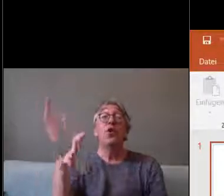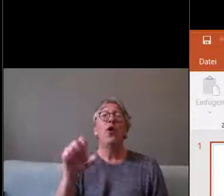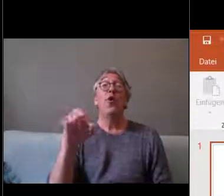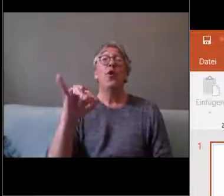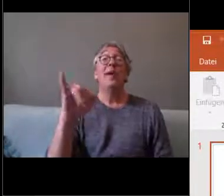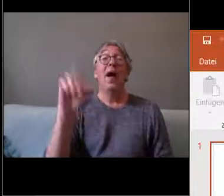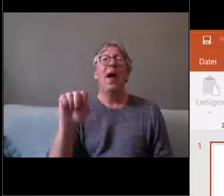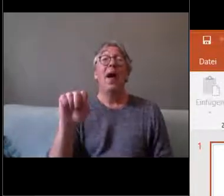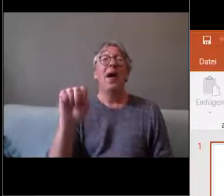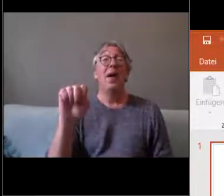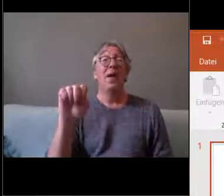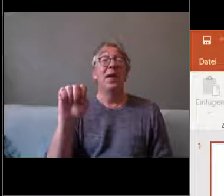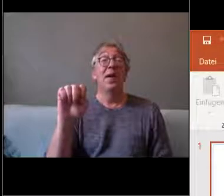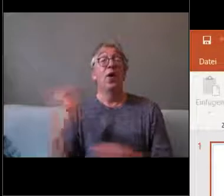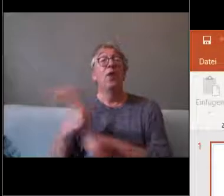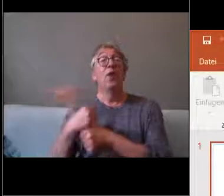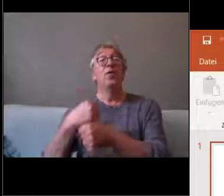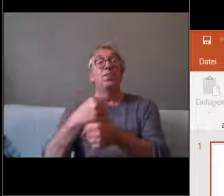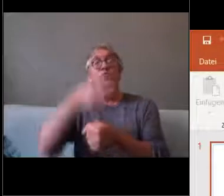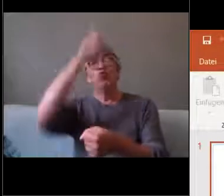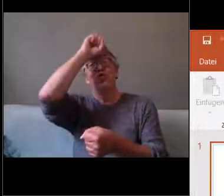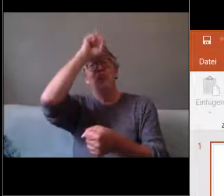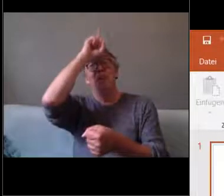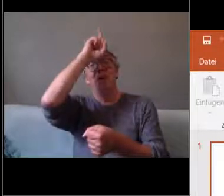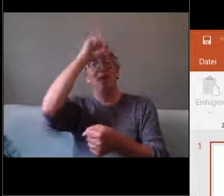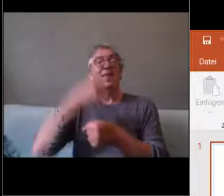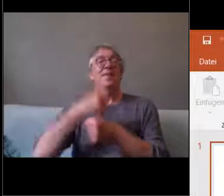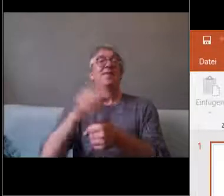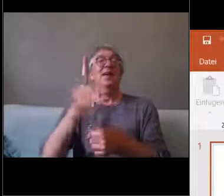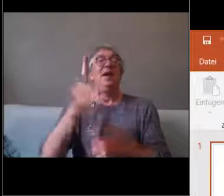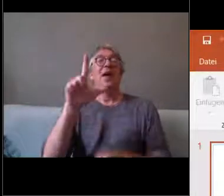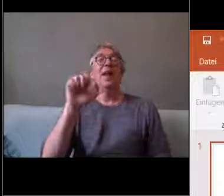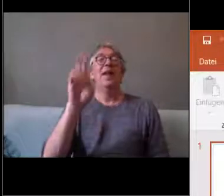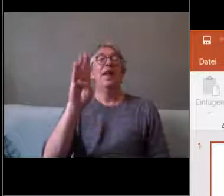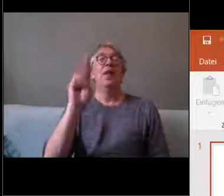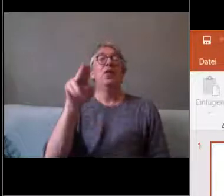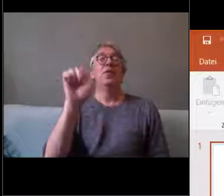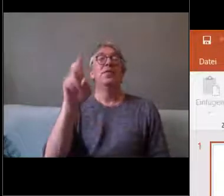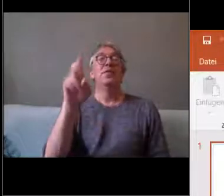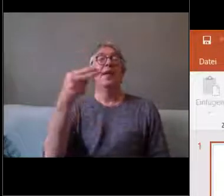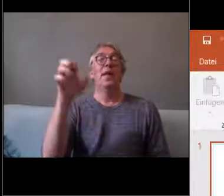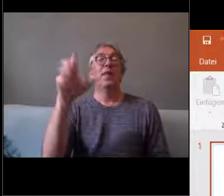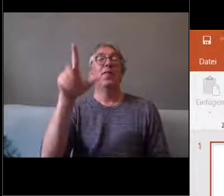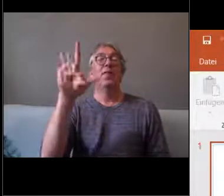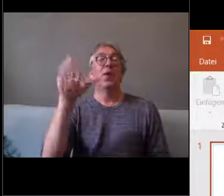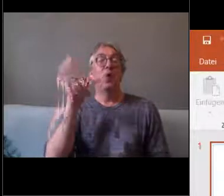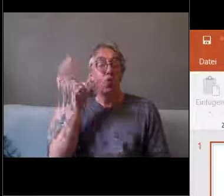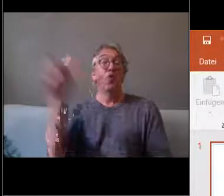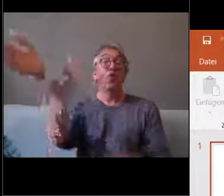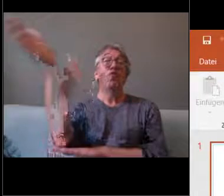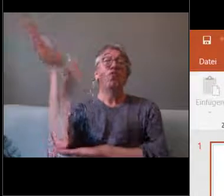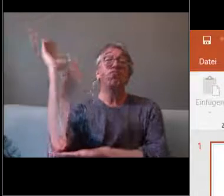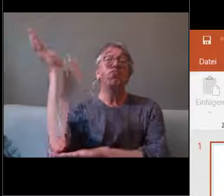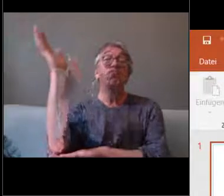She's going to tell us about dealing with COVID-19 challenges and inclusive volunteering. You are very welcome.